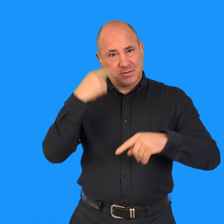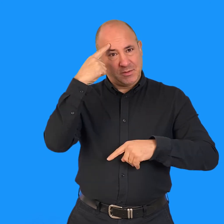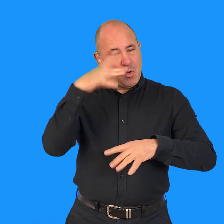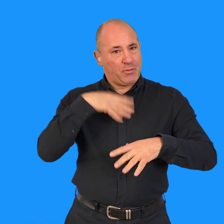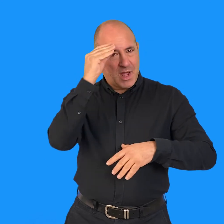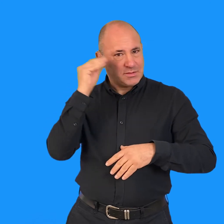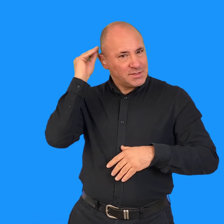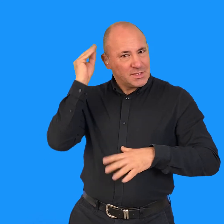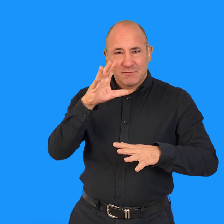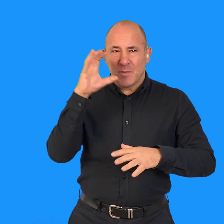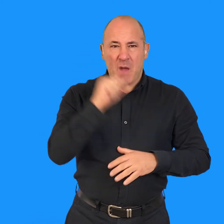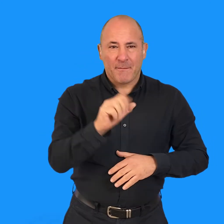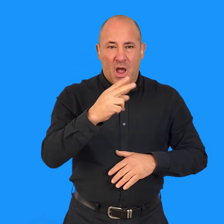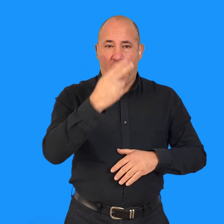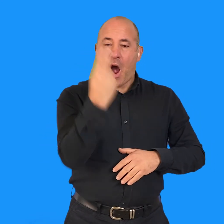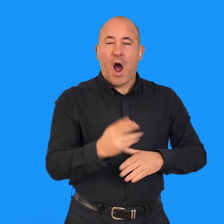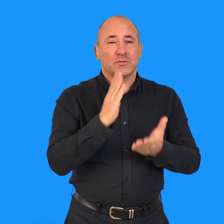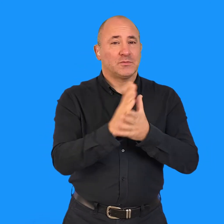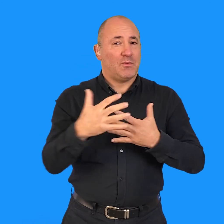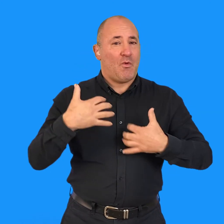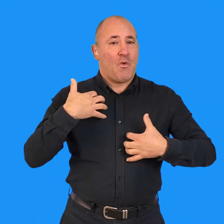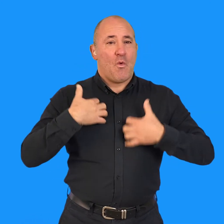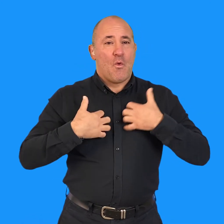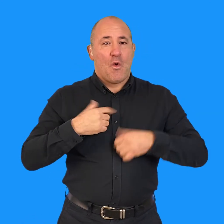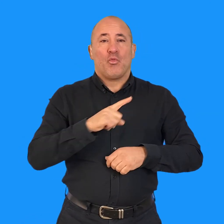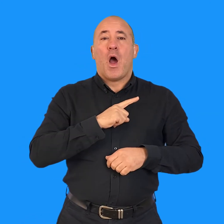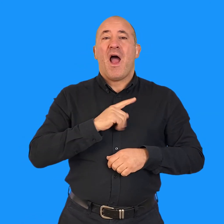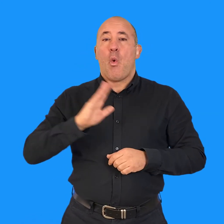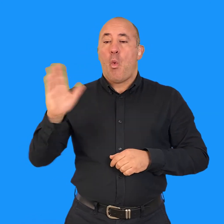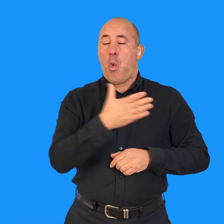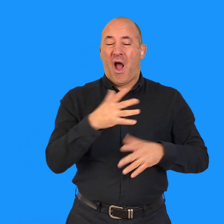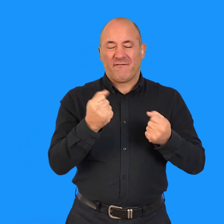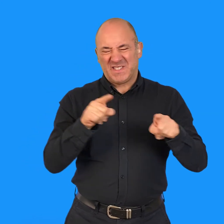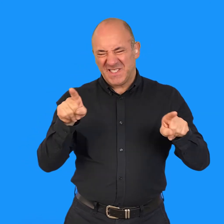that art's really interesting because we don't expect everybody